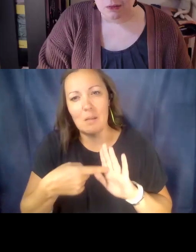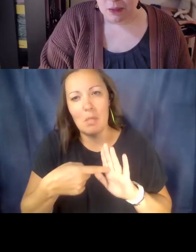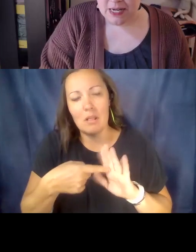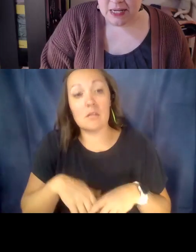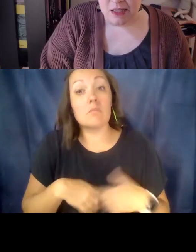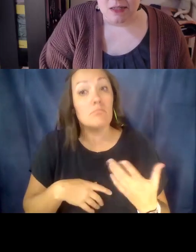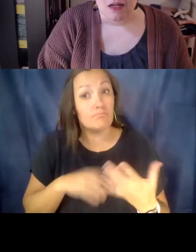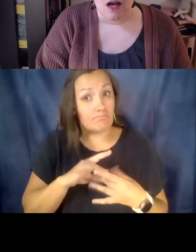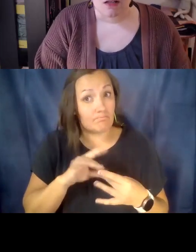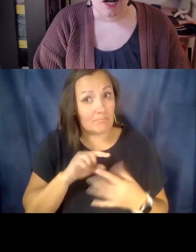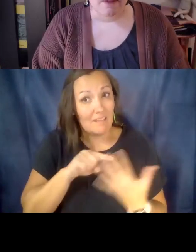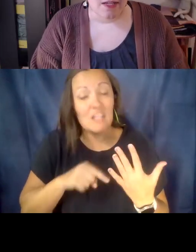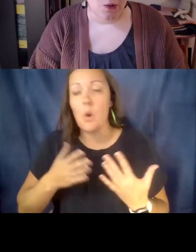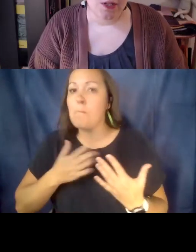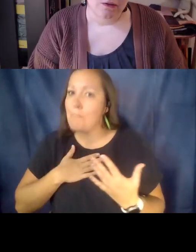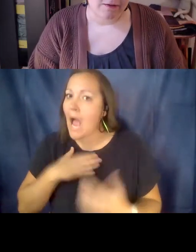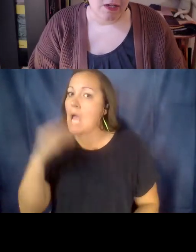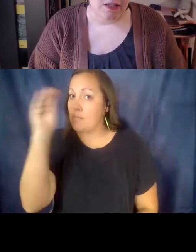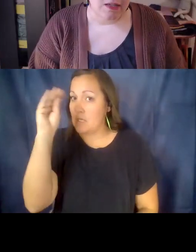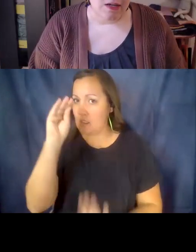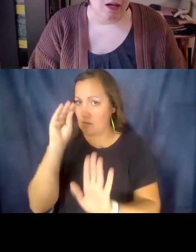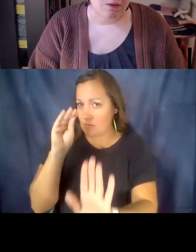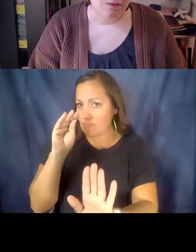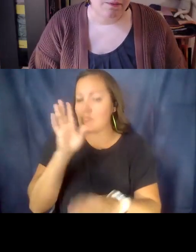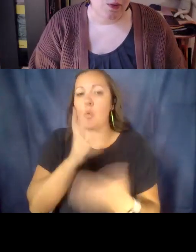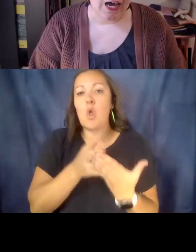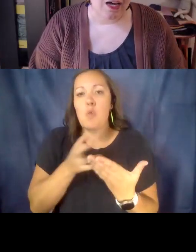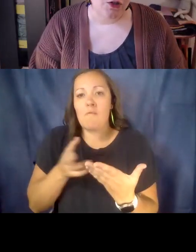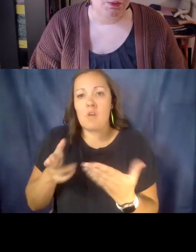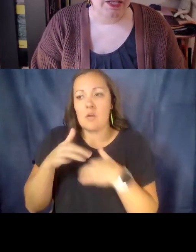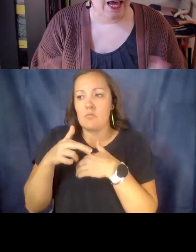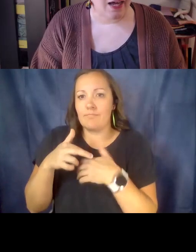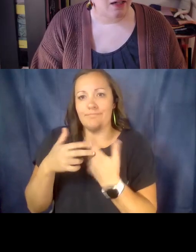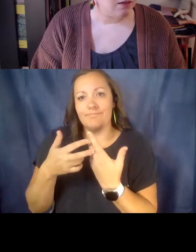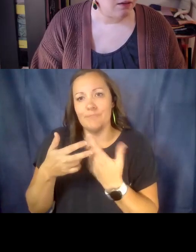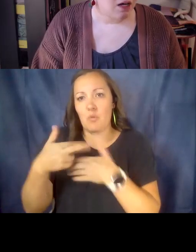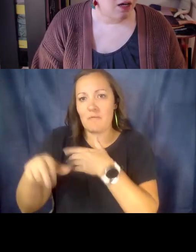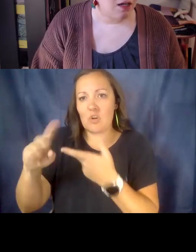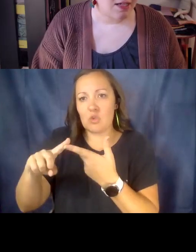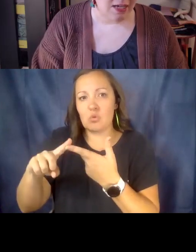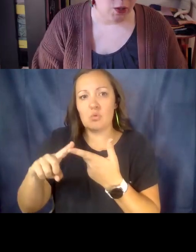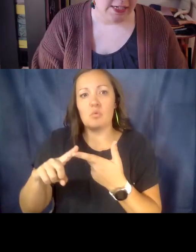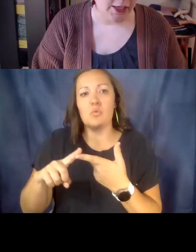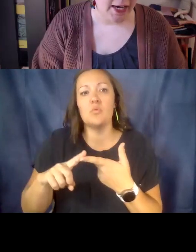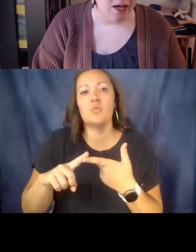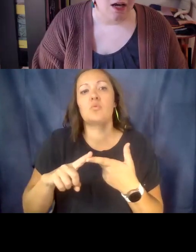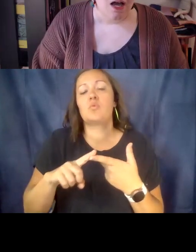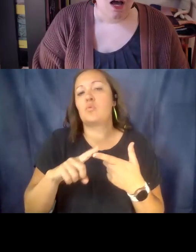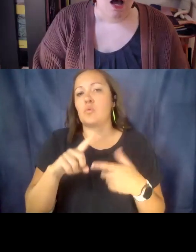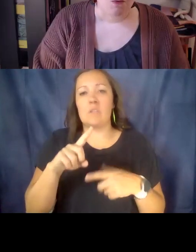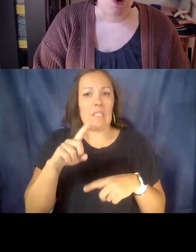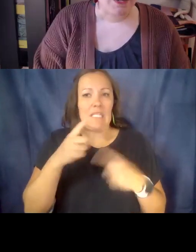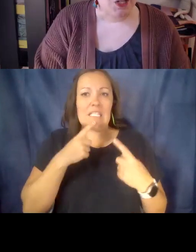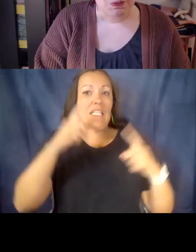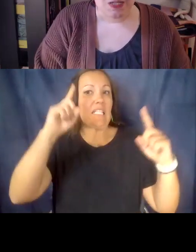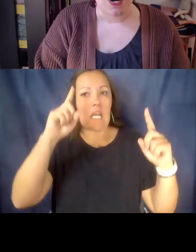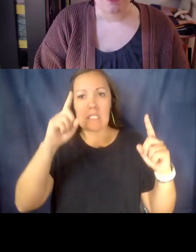my opinions. A lot of these will reference AAA success criteria or am I just be best practices